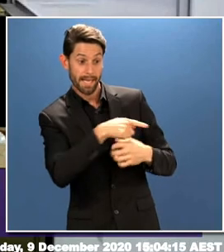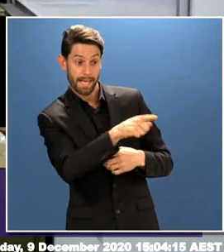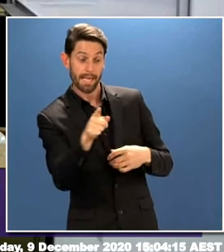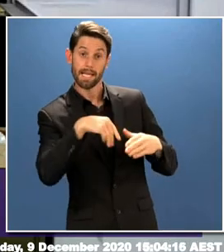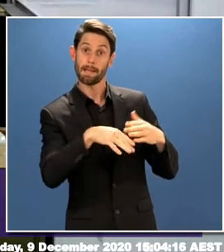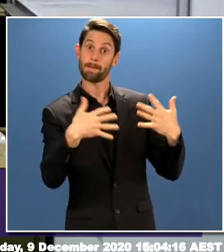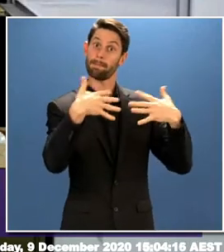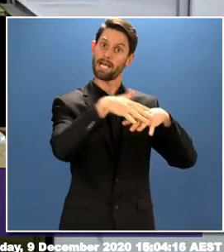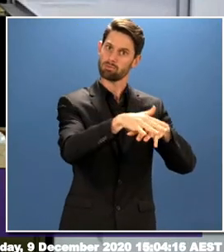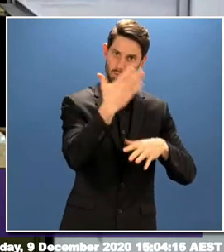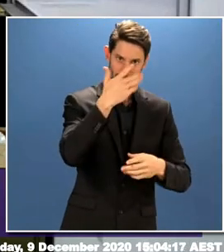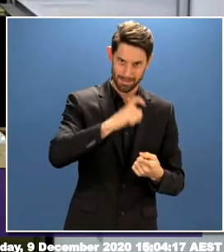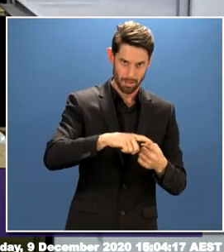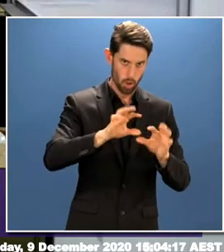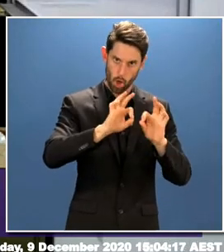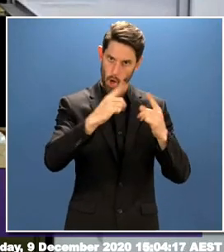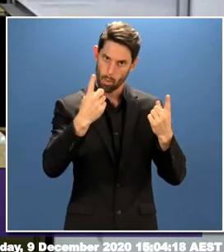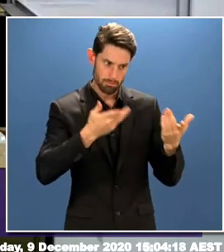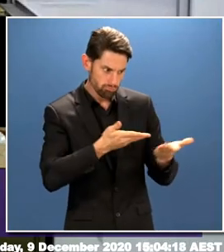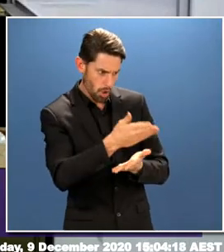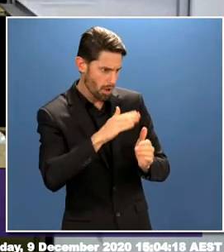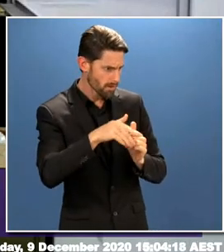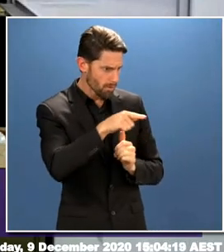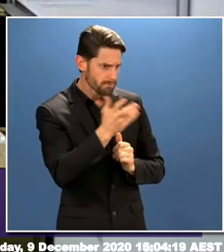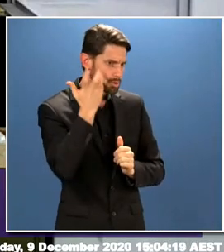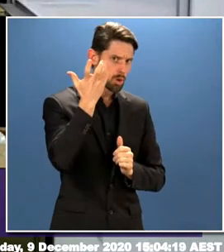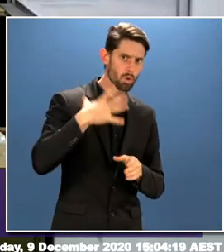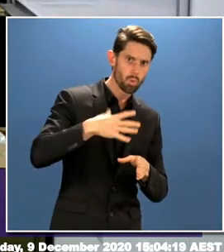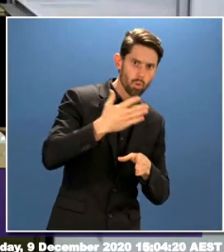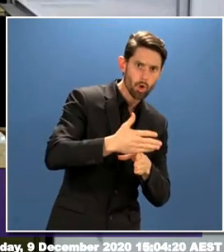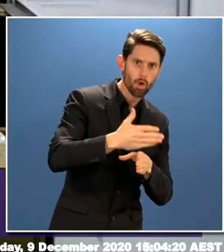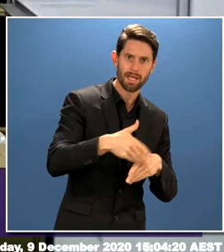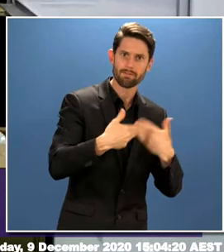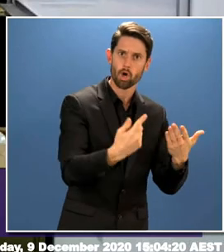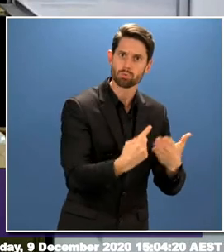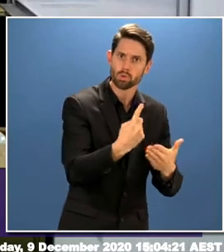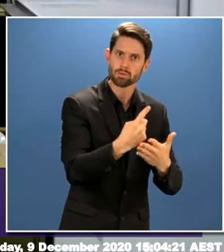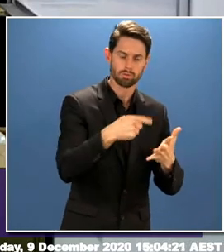about careers, having transitioned before year 12, setting up expectations